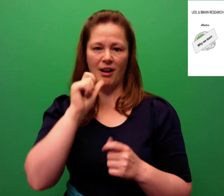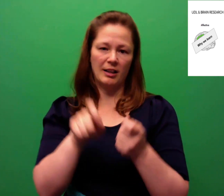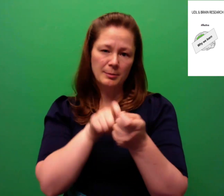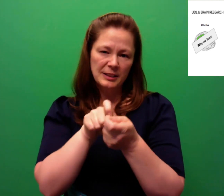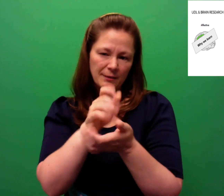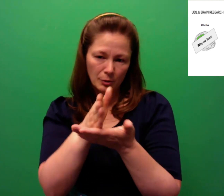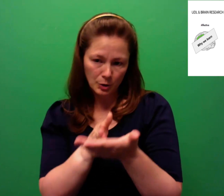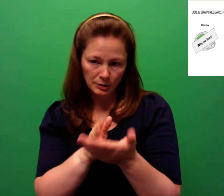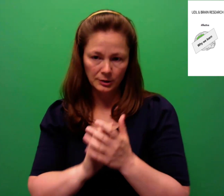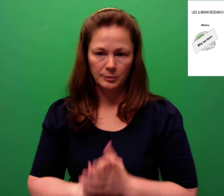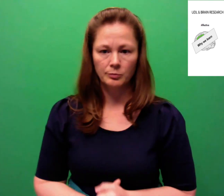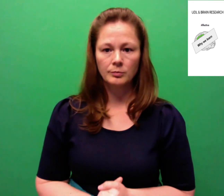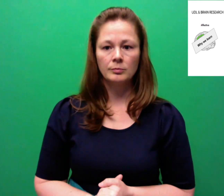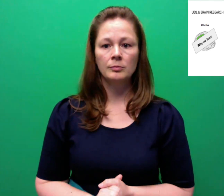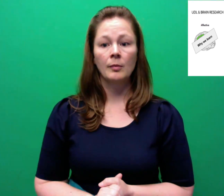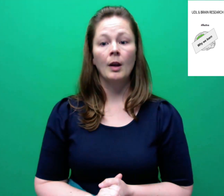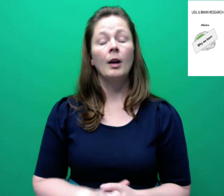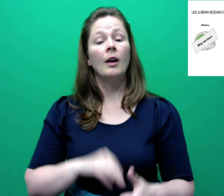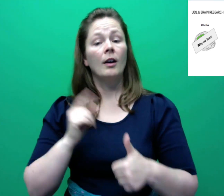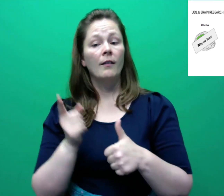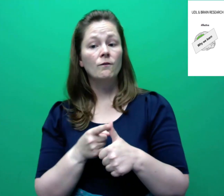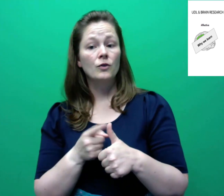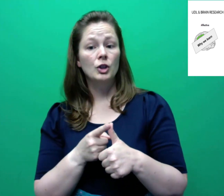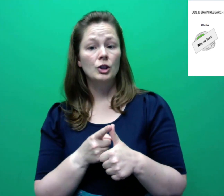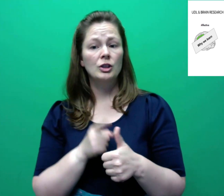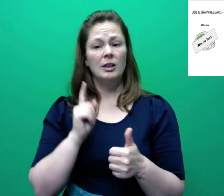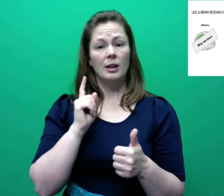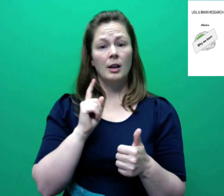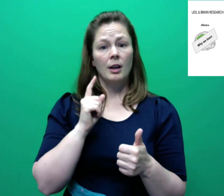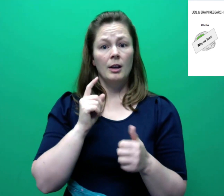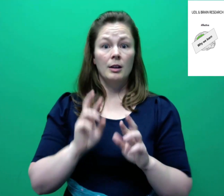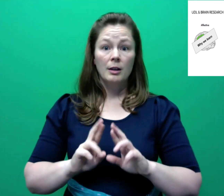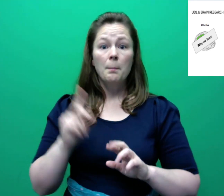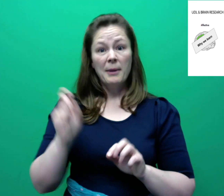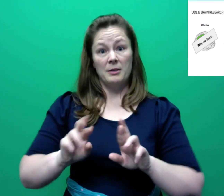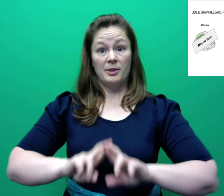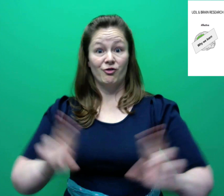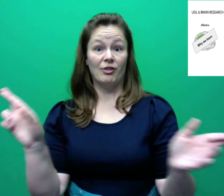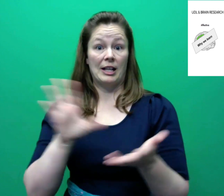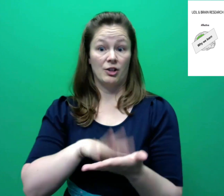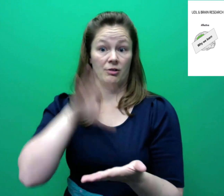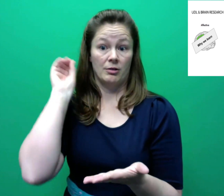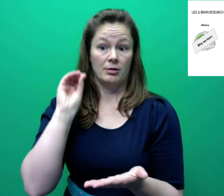an overview of the science and that all the parts of the brain work together so